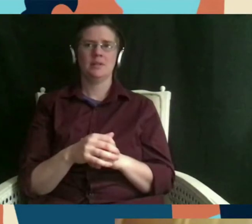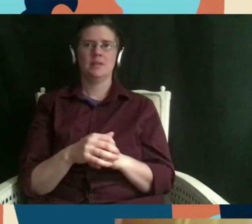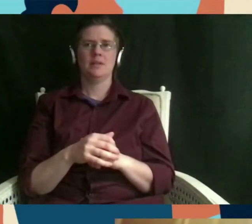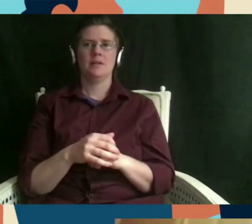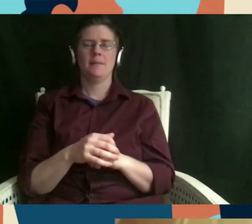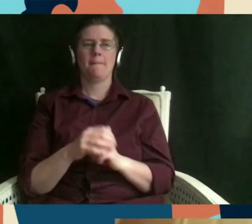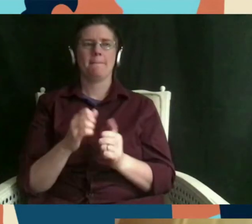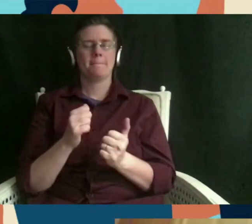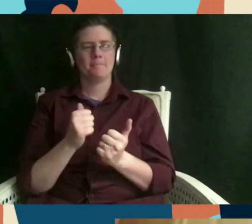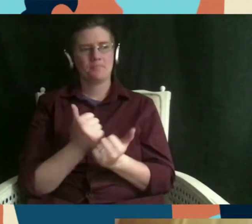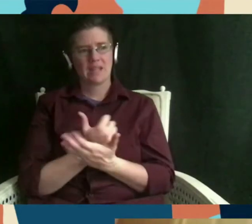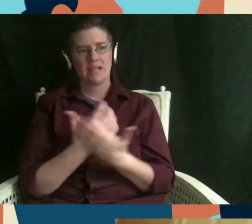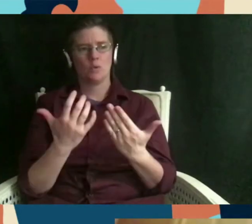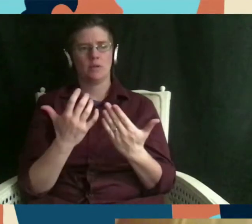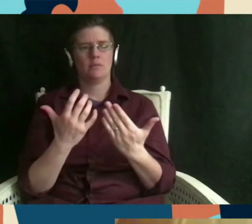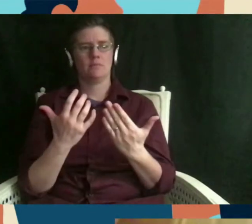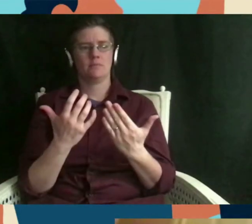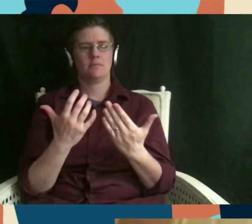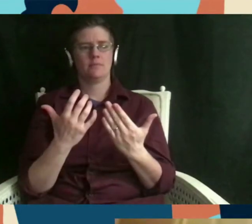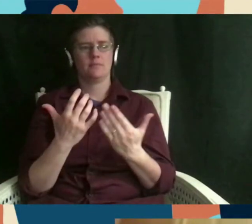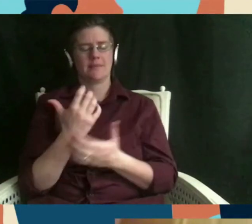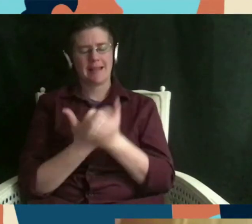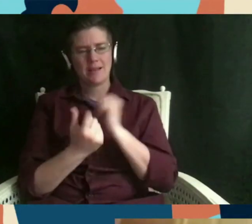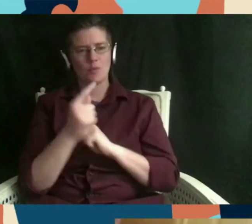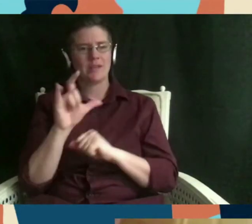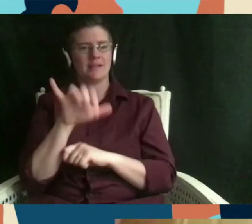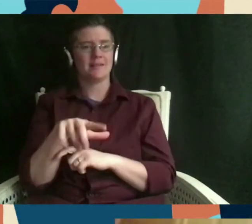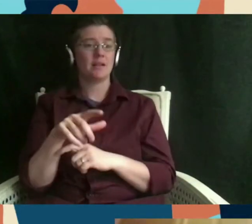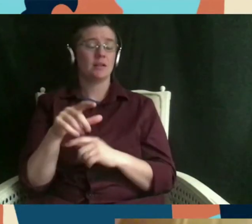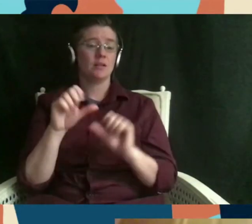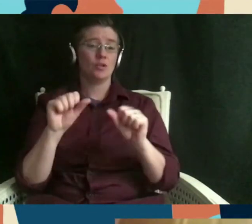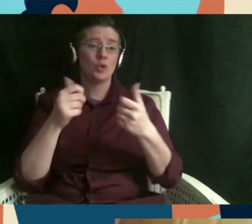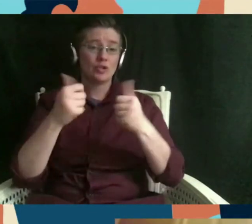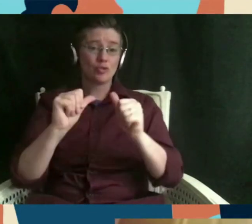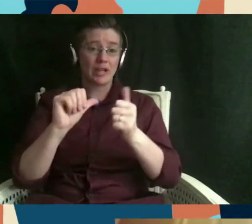need to understand that you can try to erase non-binary people but we will never go silent